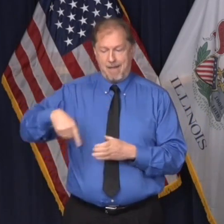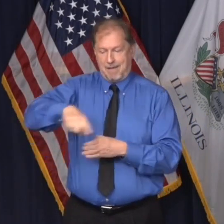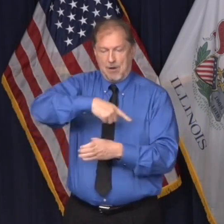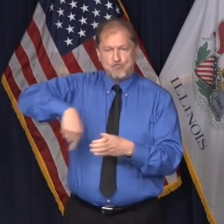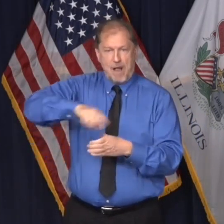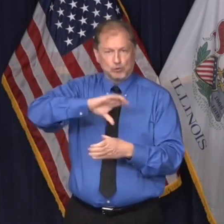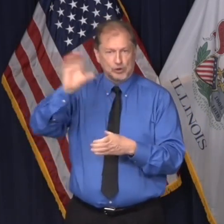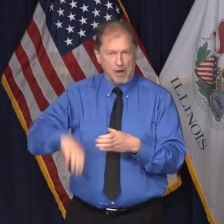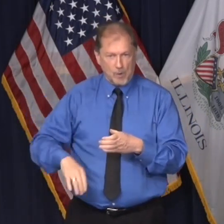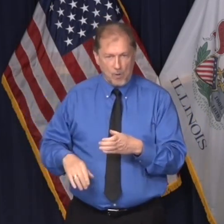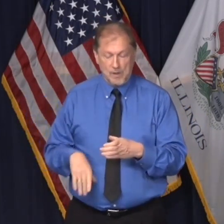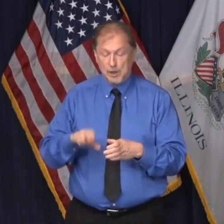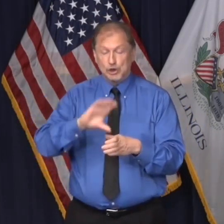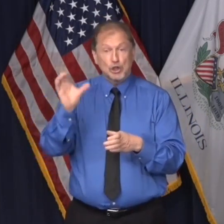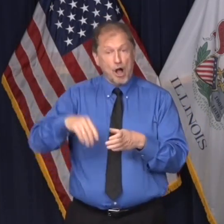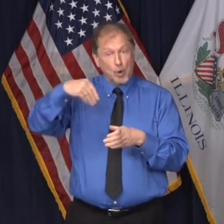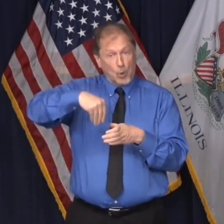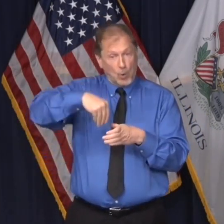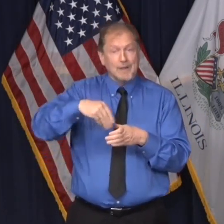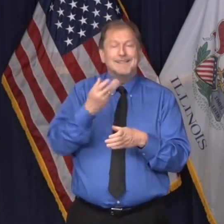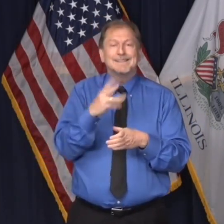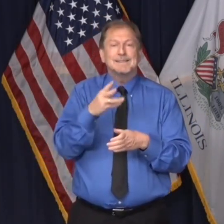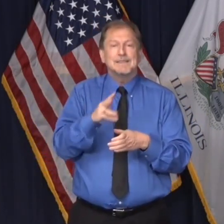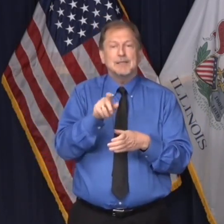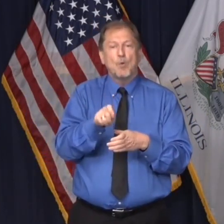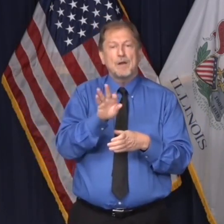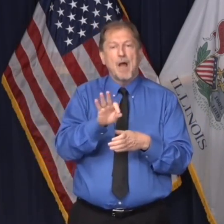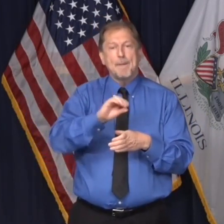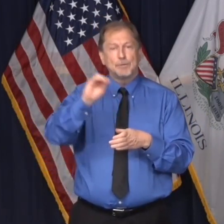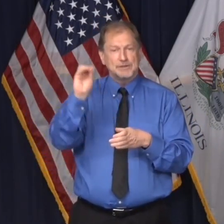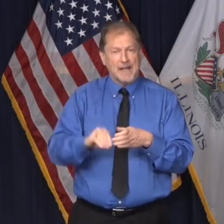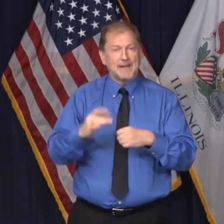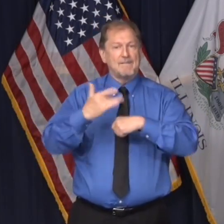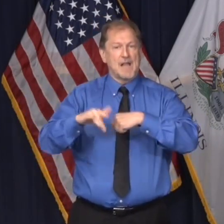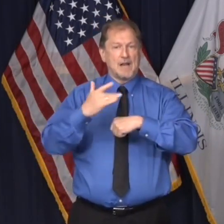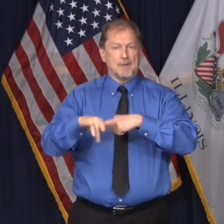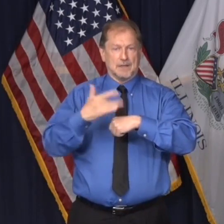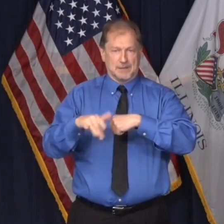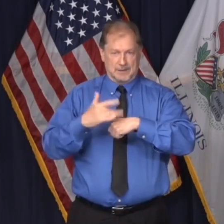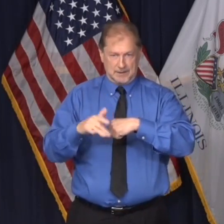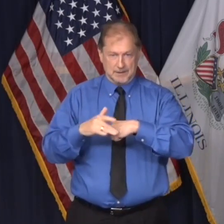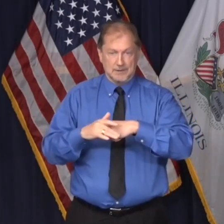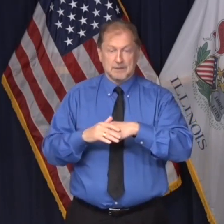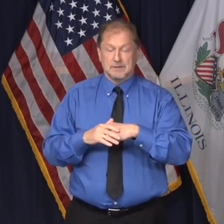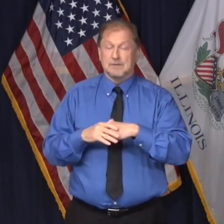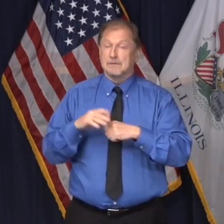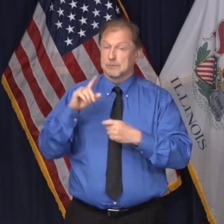IN THE CHAMPAIGN REGION 44.9% OR 62 ACTUAL BEDS. AND IN COOK AND THE COLLAR